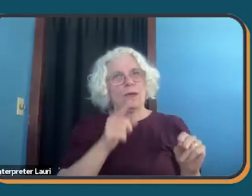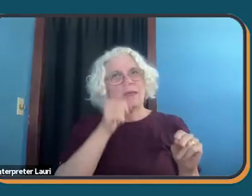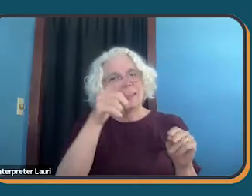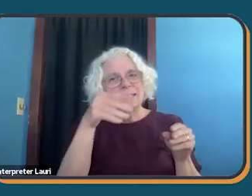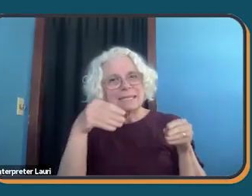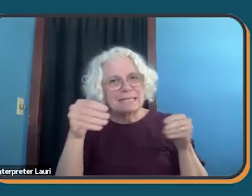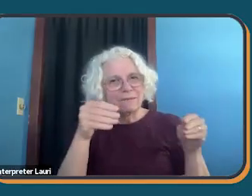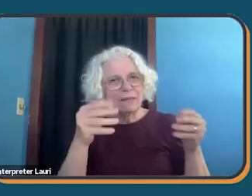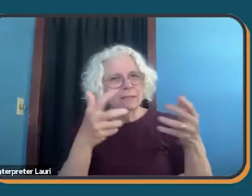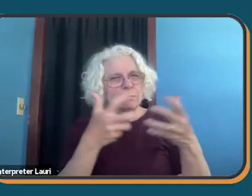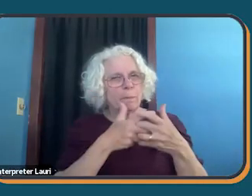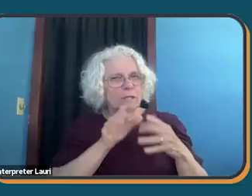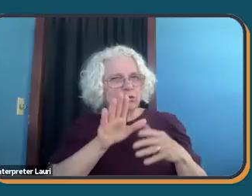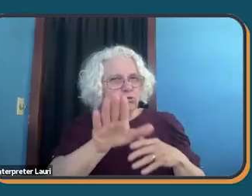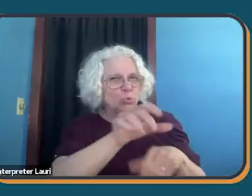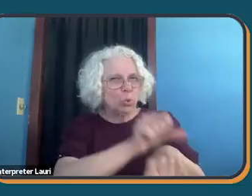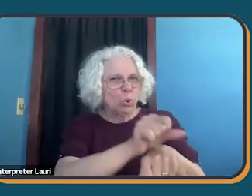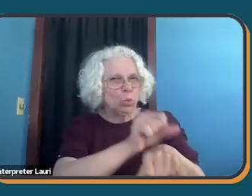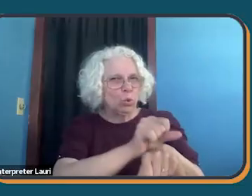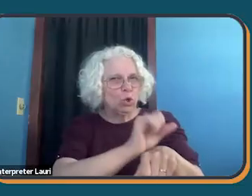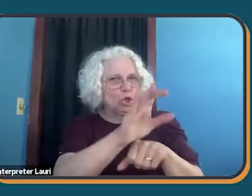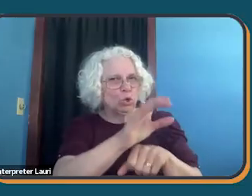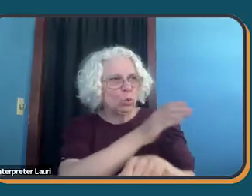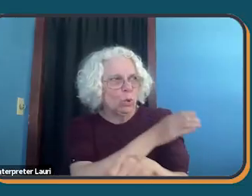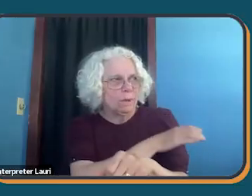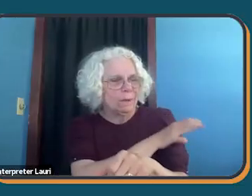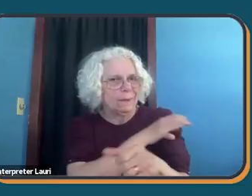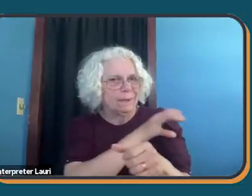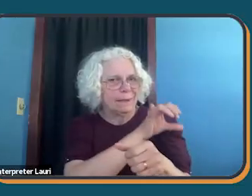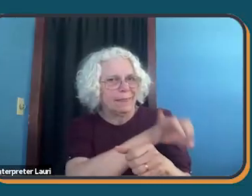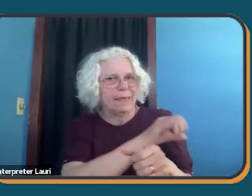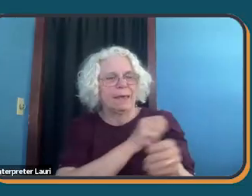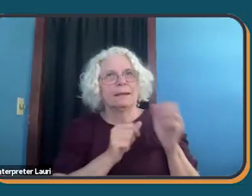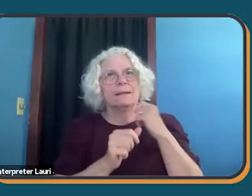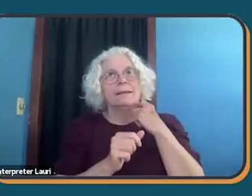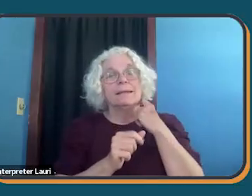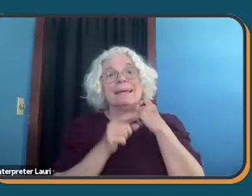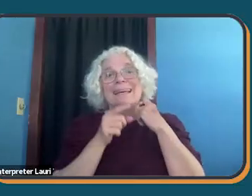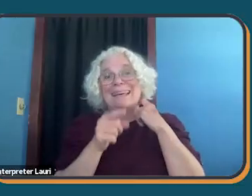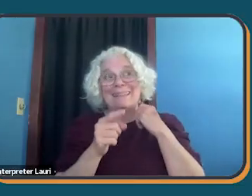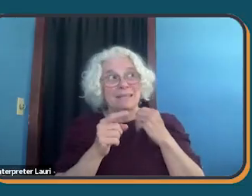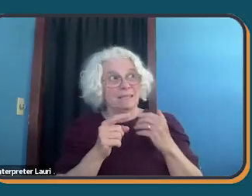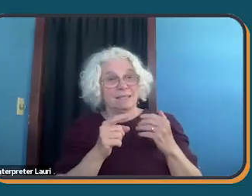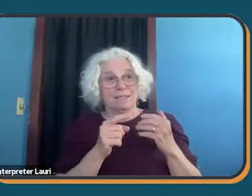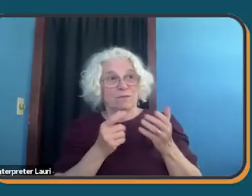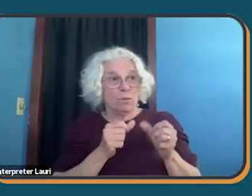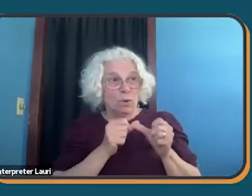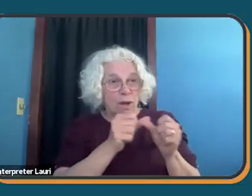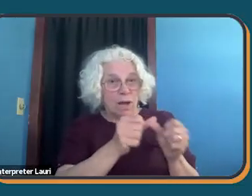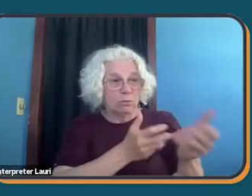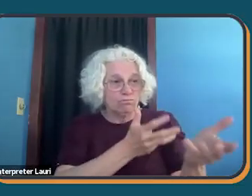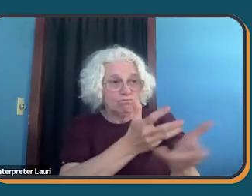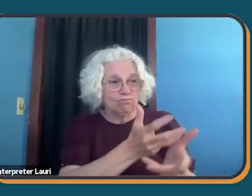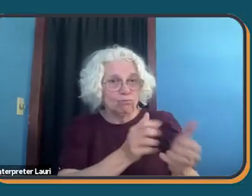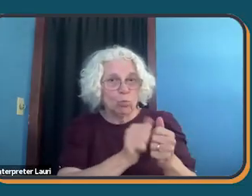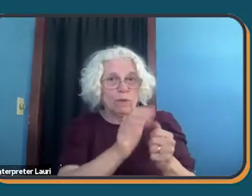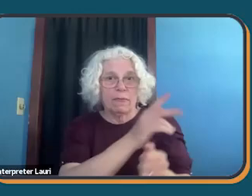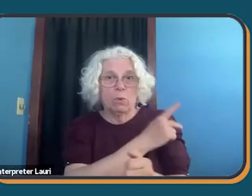something that works for your practice, and a system that is for ongoing engagement with your patients,